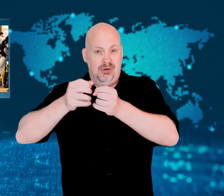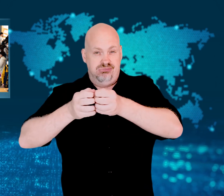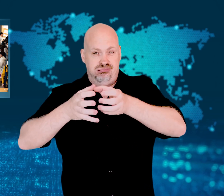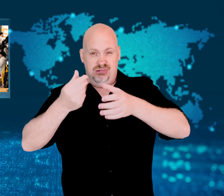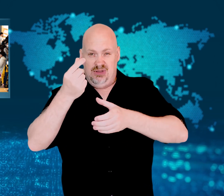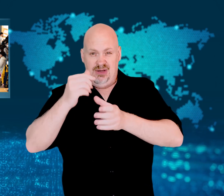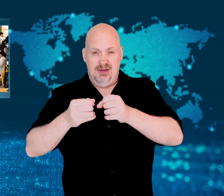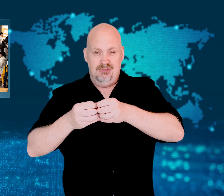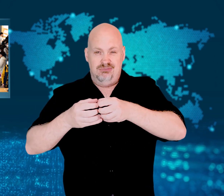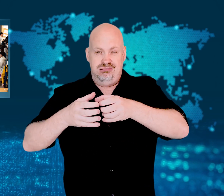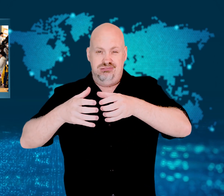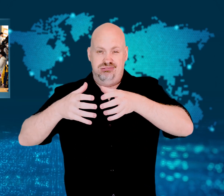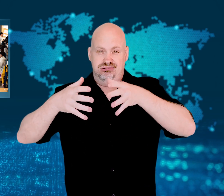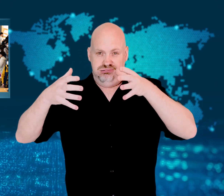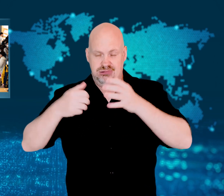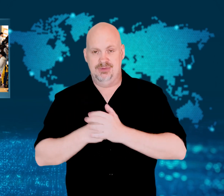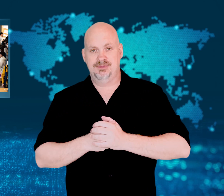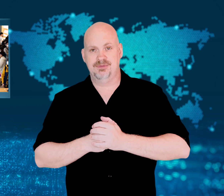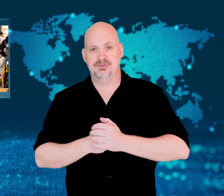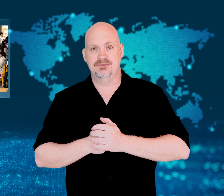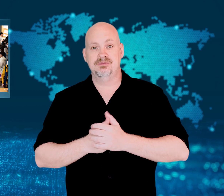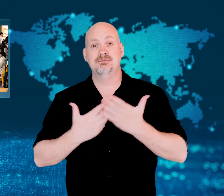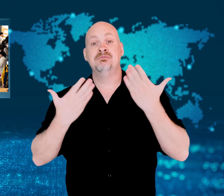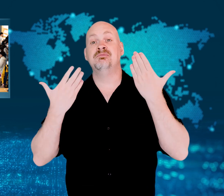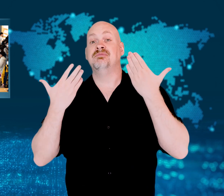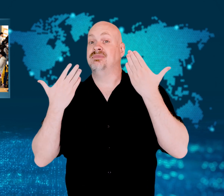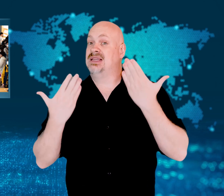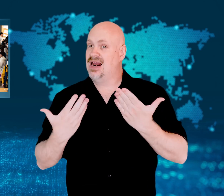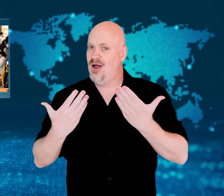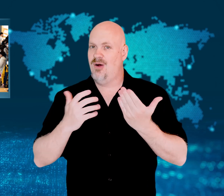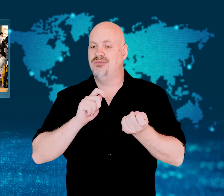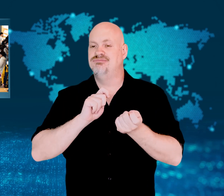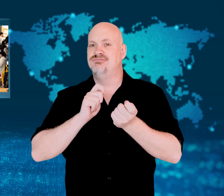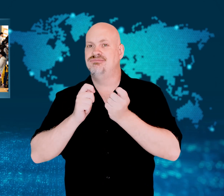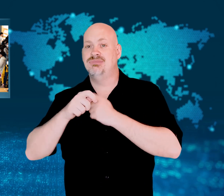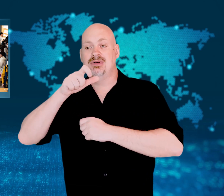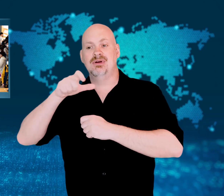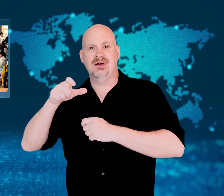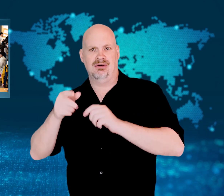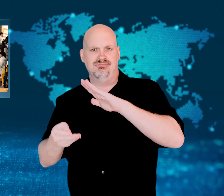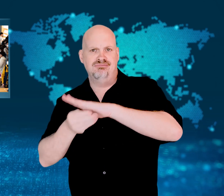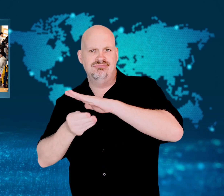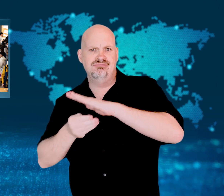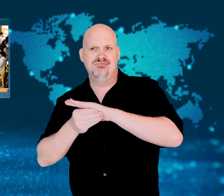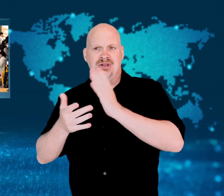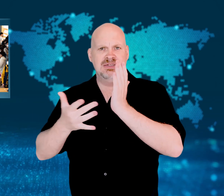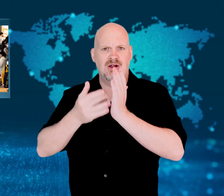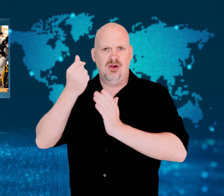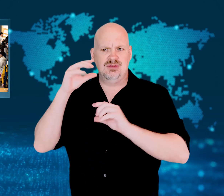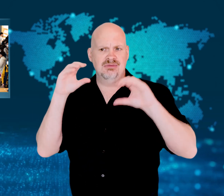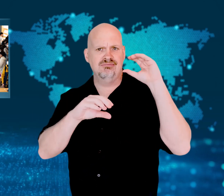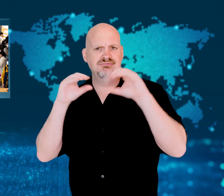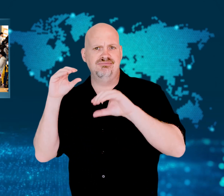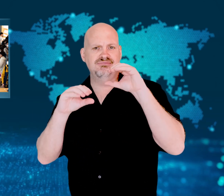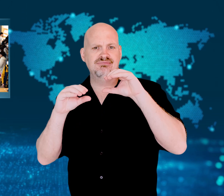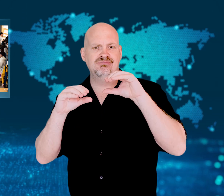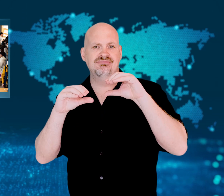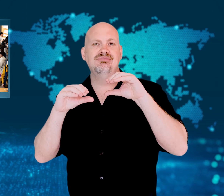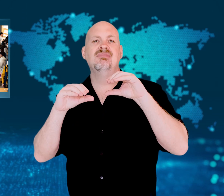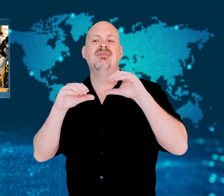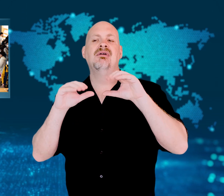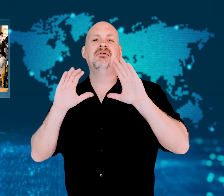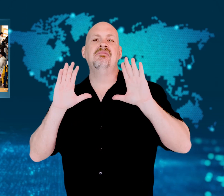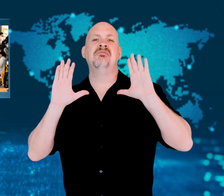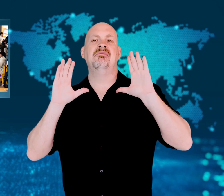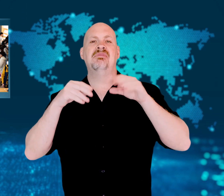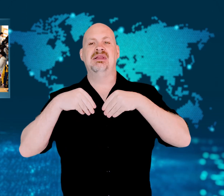This caused a surge in the demand for technology devices and services.